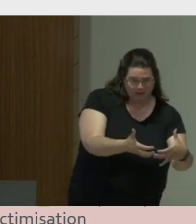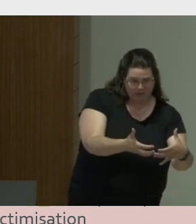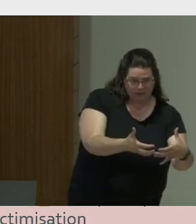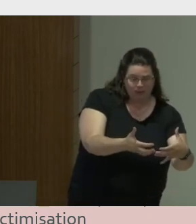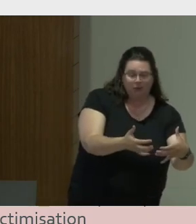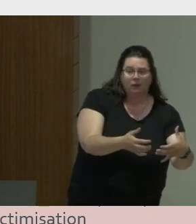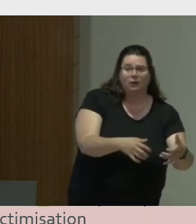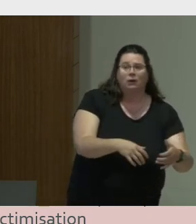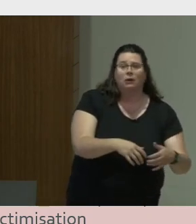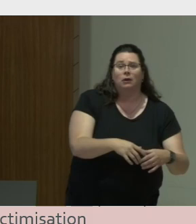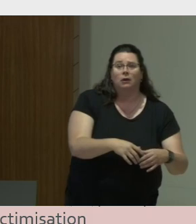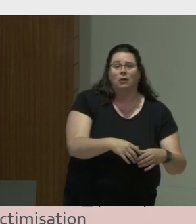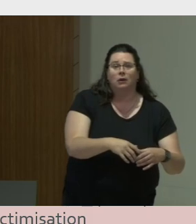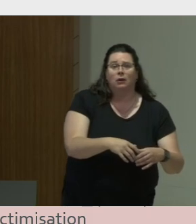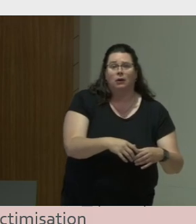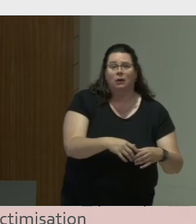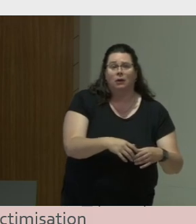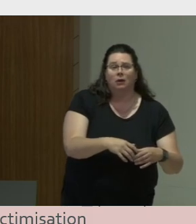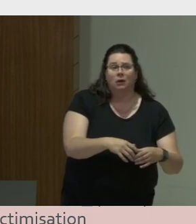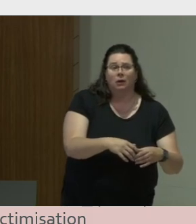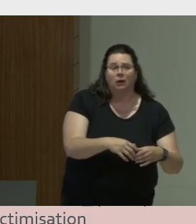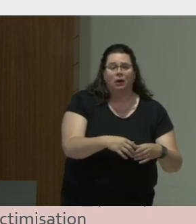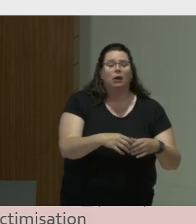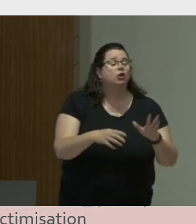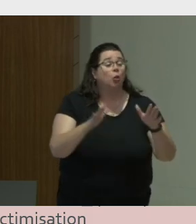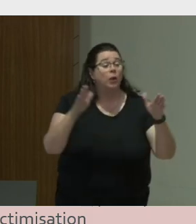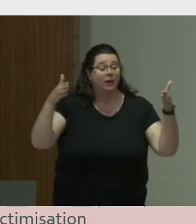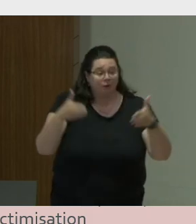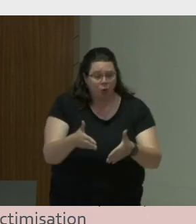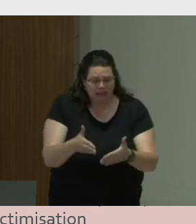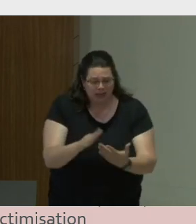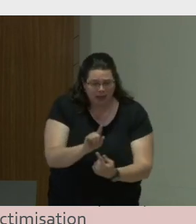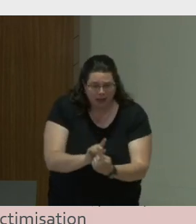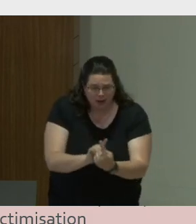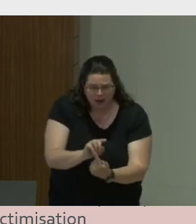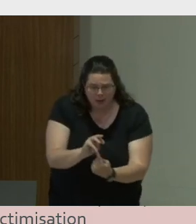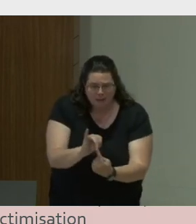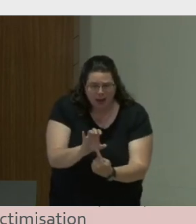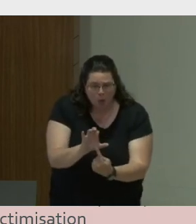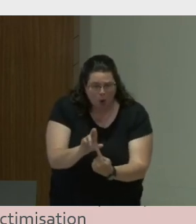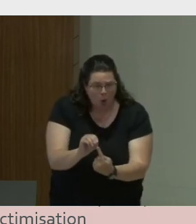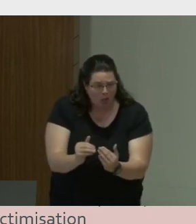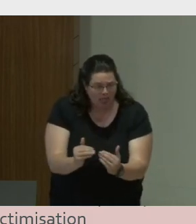And there we can focus on the micro level, on the personal background, and also on the society level.